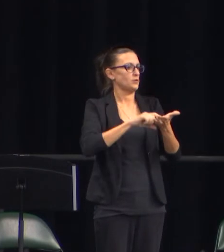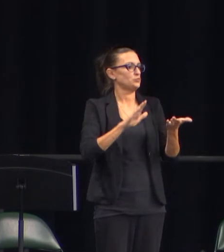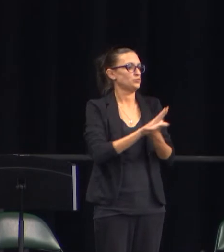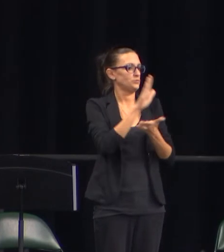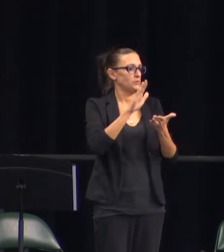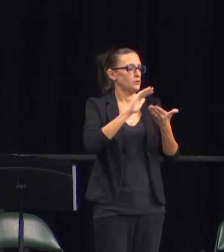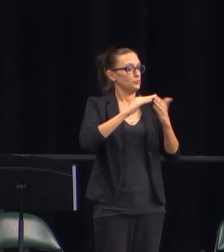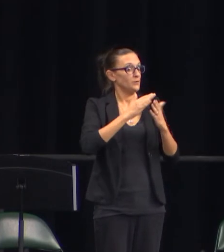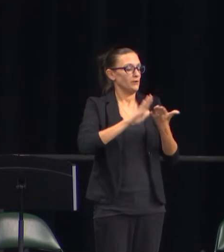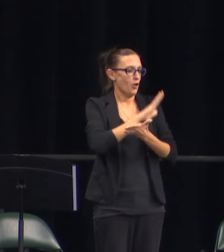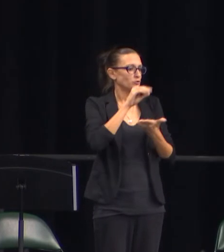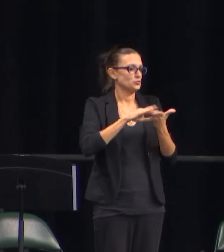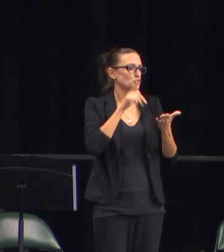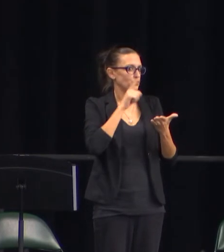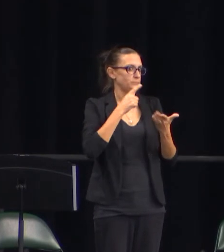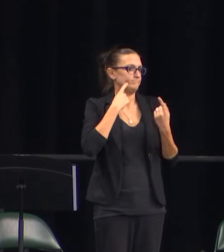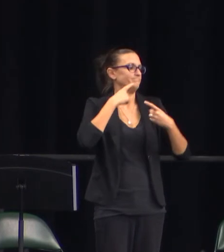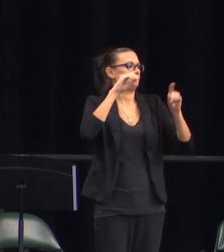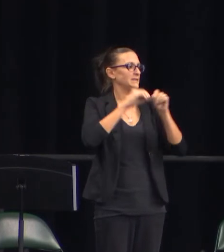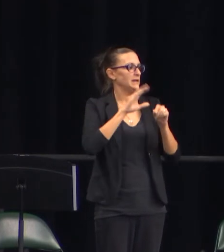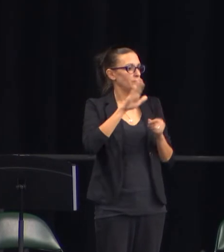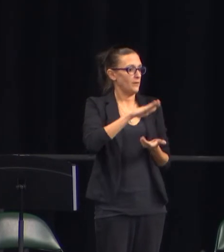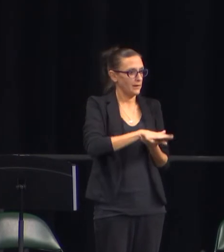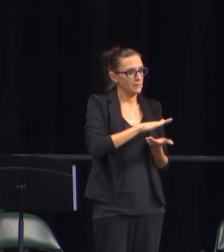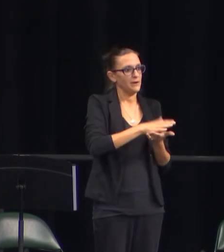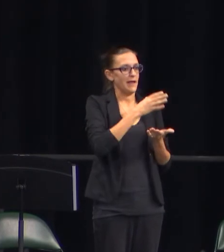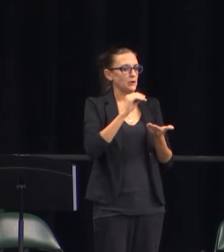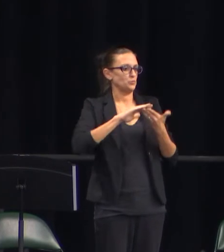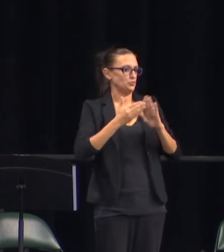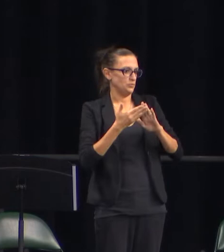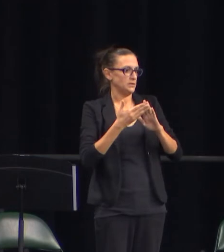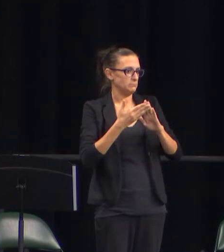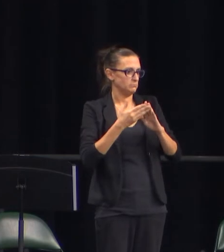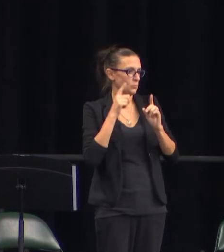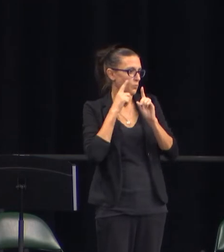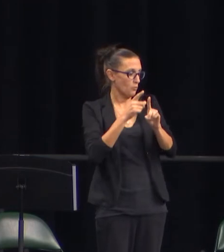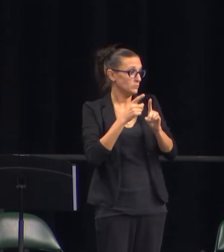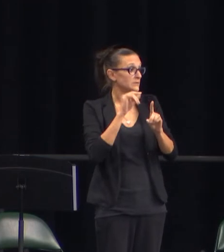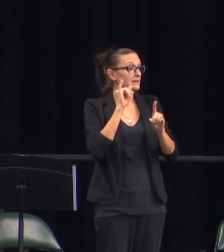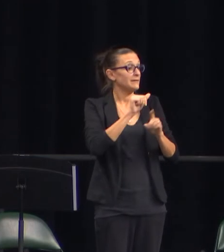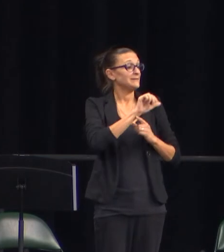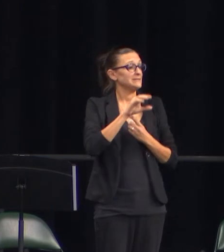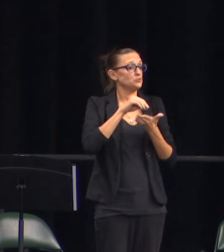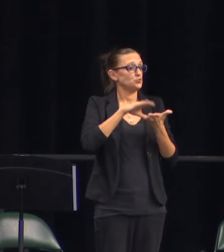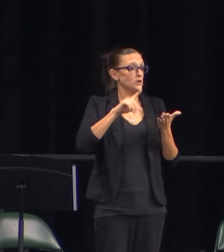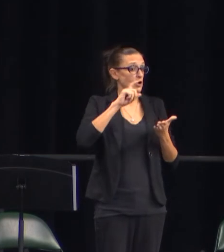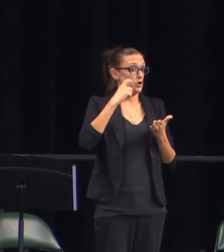who excel in their academic and community endeavors. The ACC Student Government Association